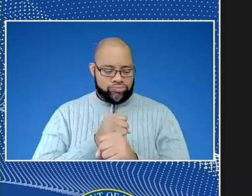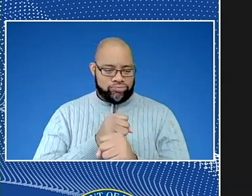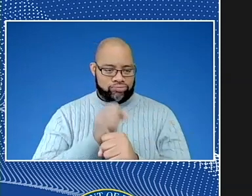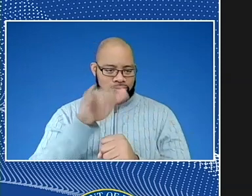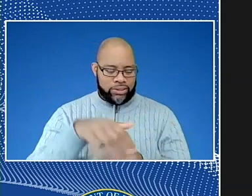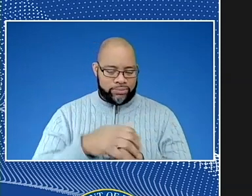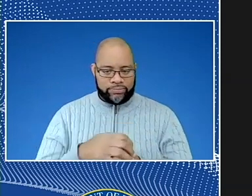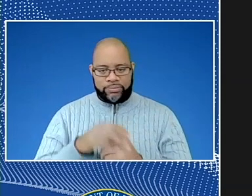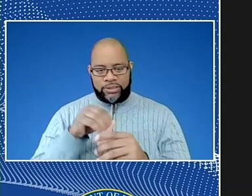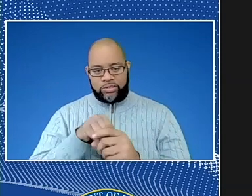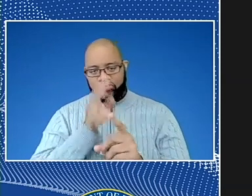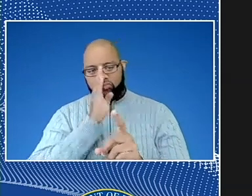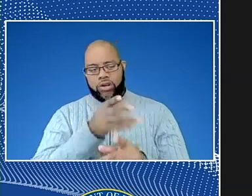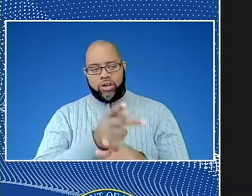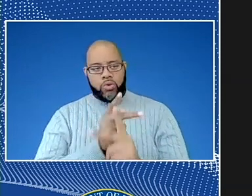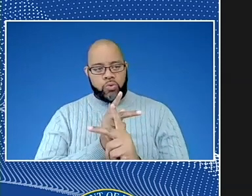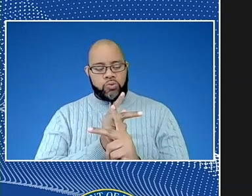Direct Loan and then get some of the